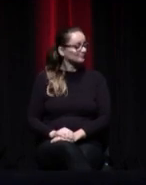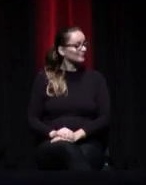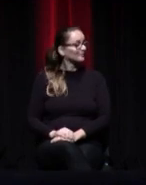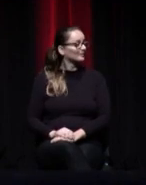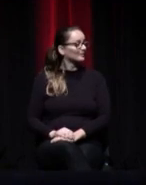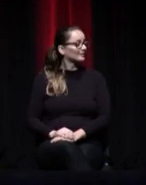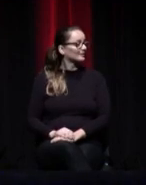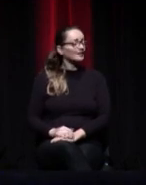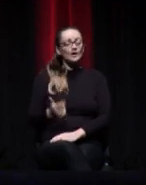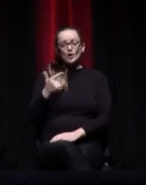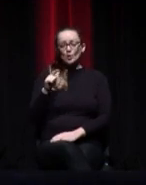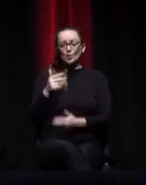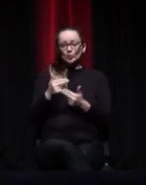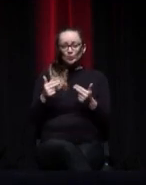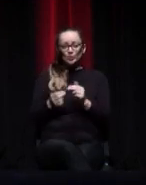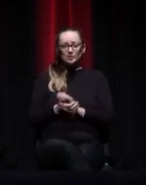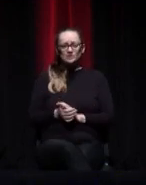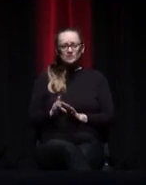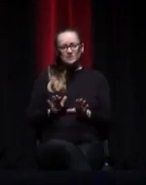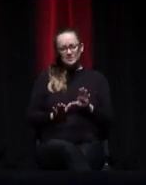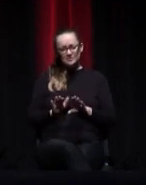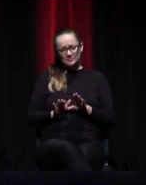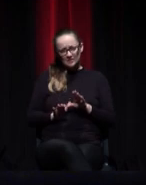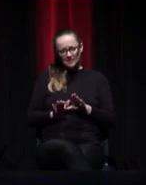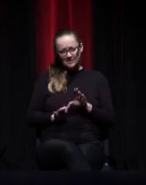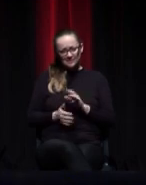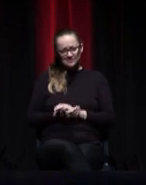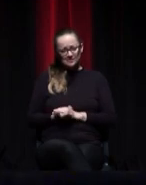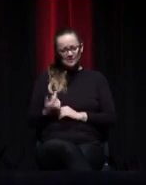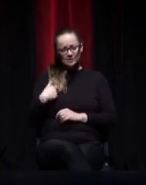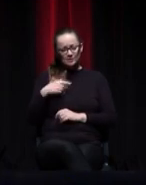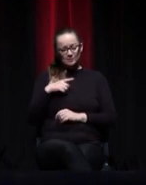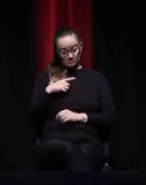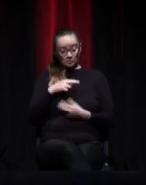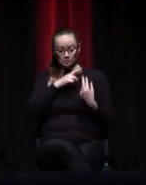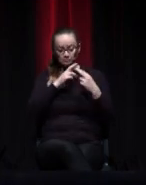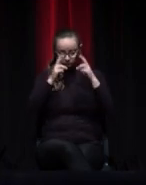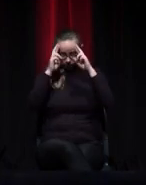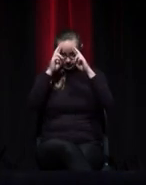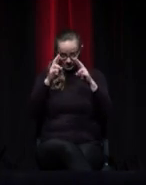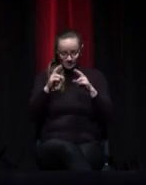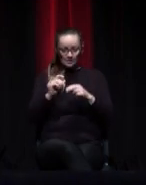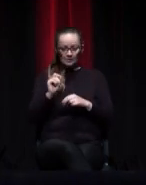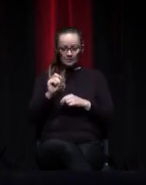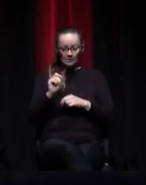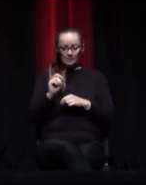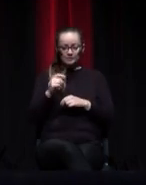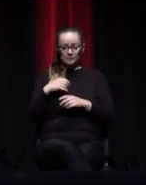There's another thing. Sometimes I have much respect for the notion liquid society.